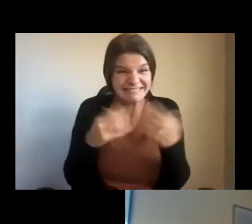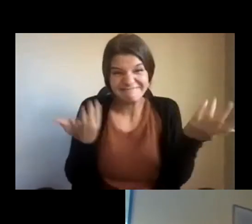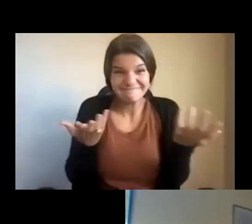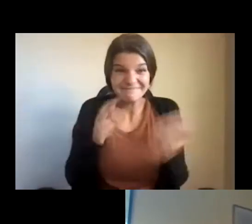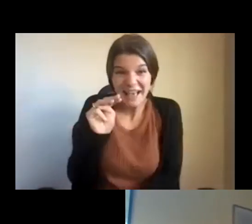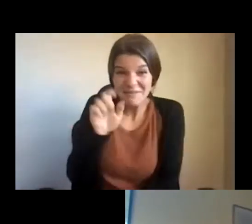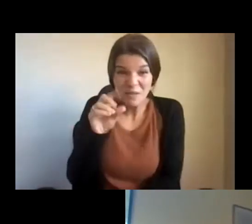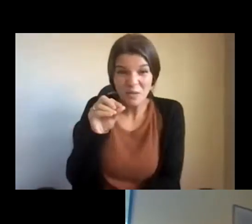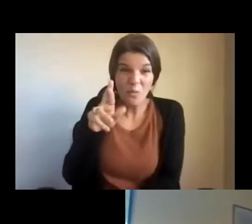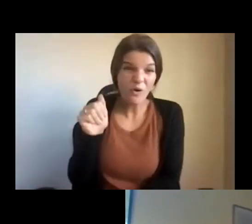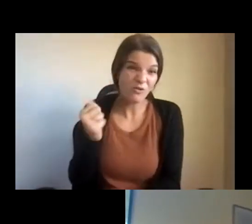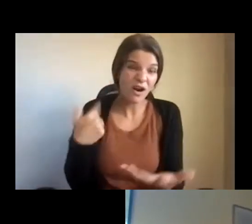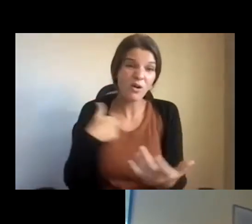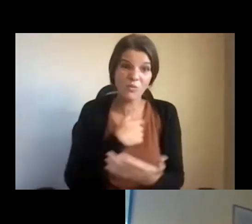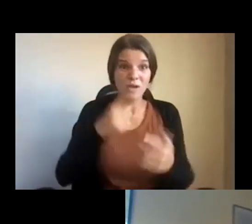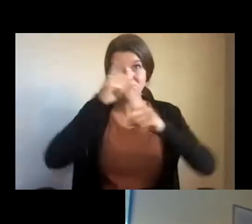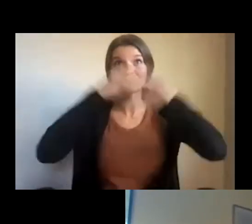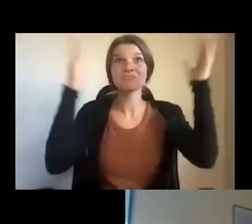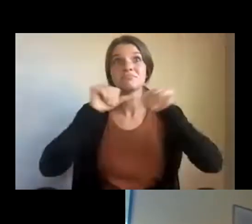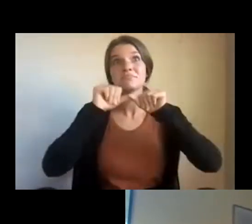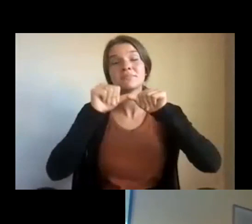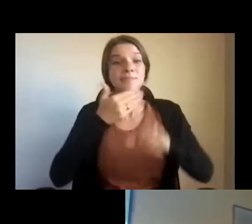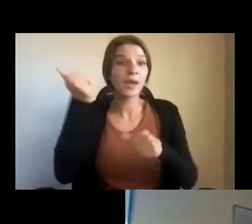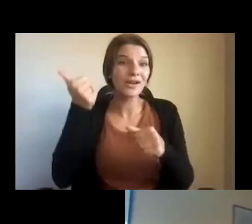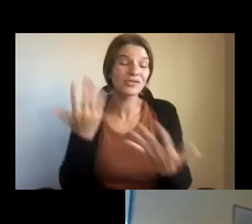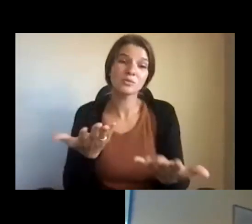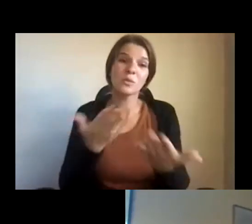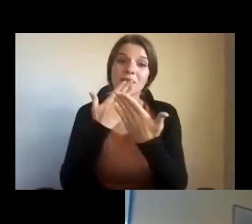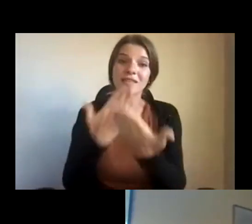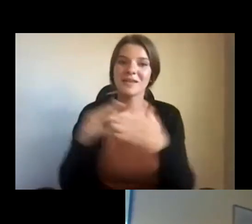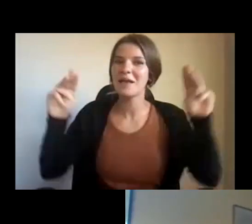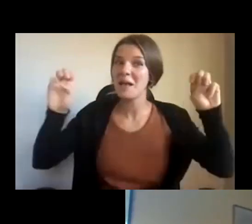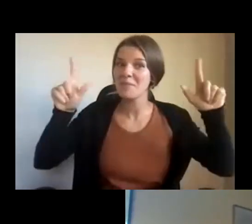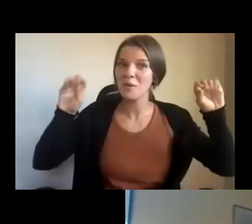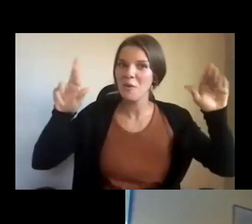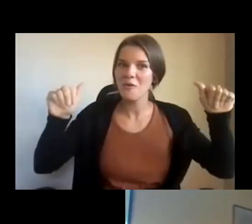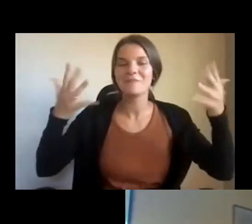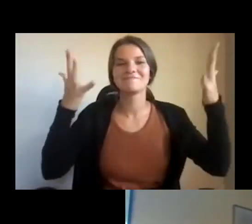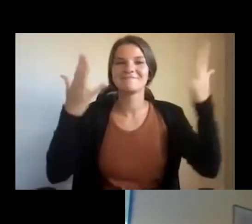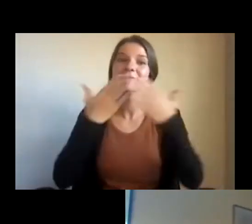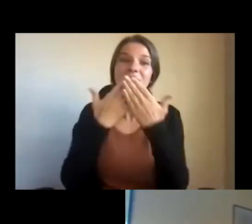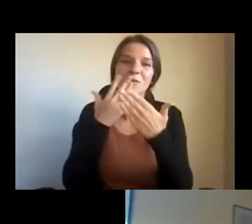just trying to be ever better. So thank you. Meliora! Thank you also to our interpreters today.